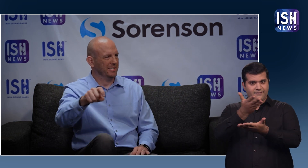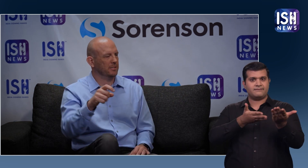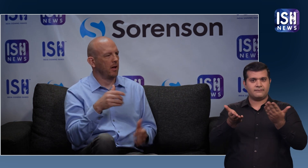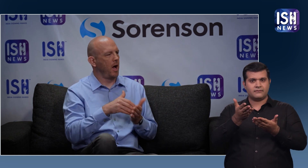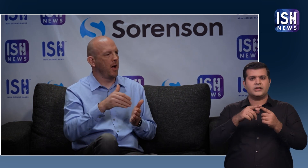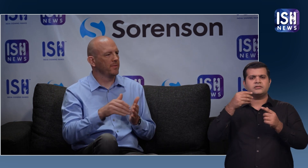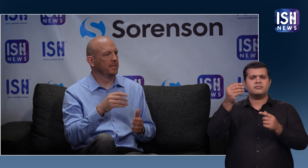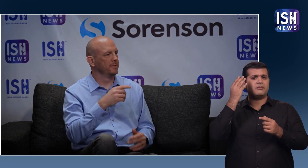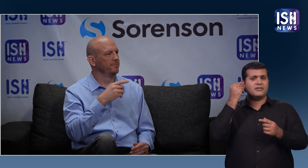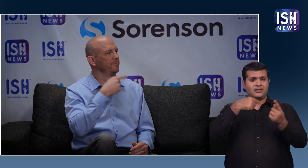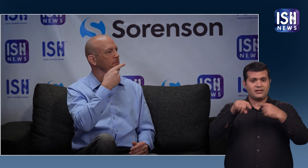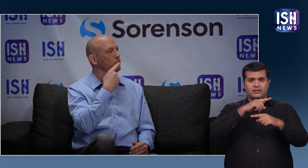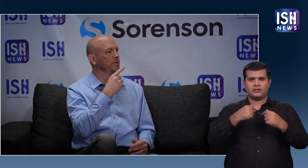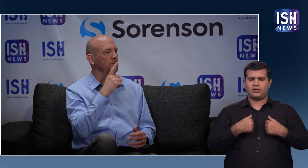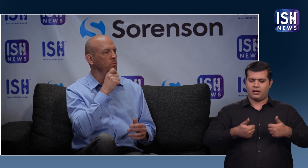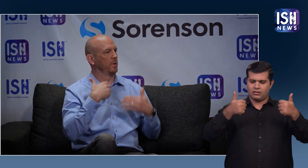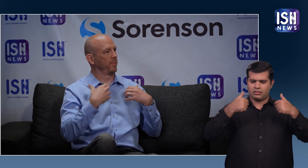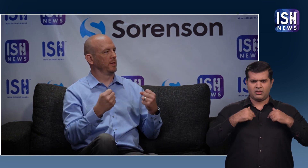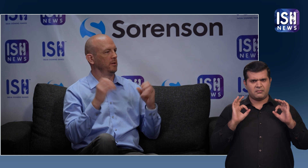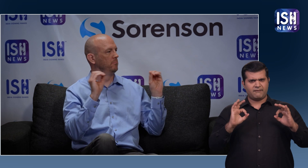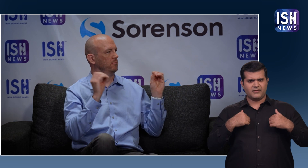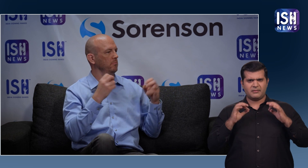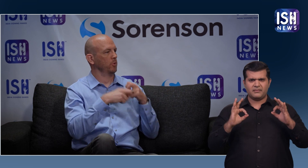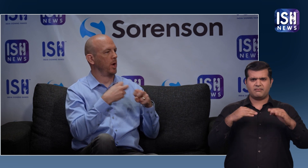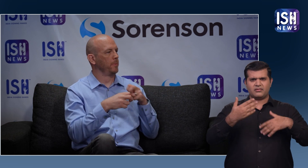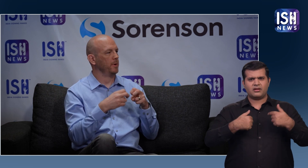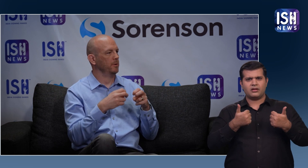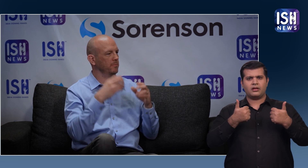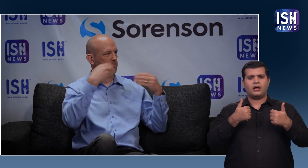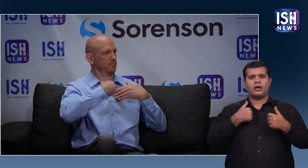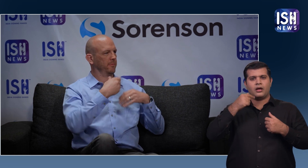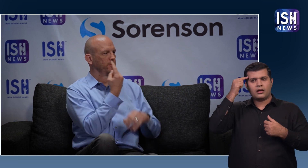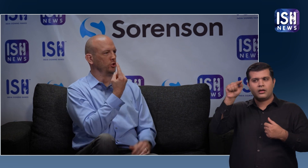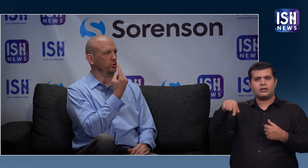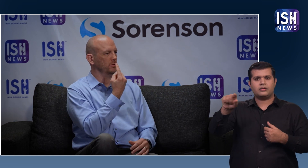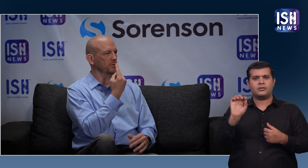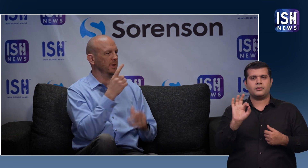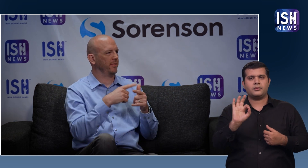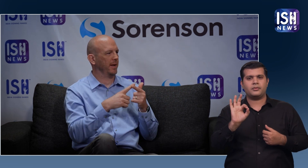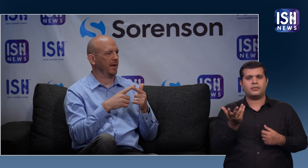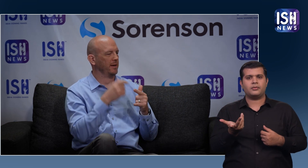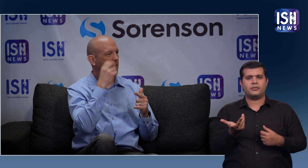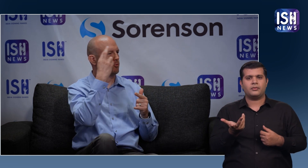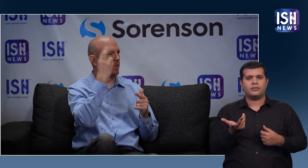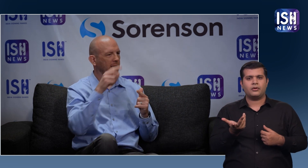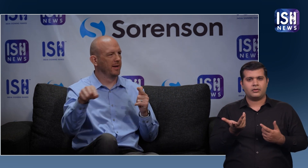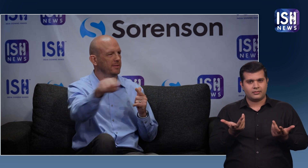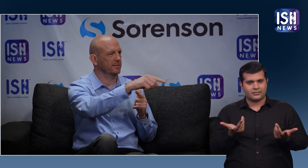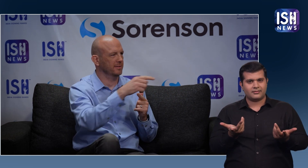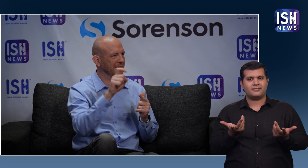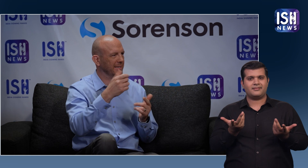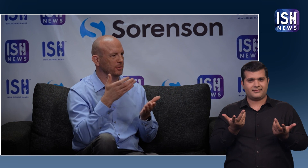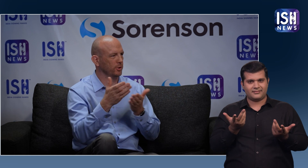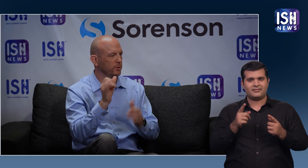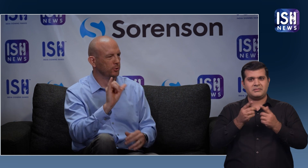Often hearing people who are healthy tend to think of themselves first but they don't realise that there are other needs that should be serviced too!